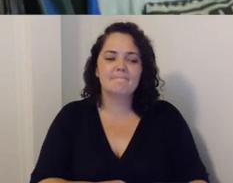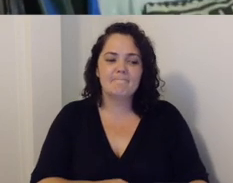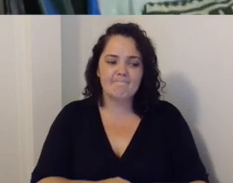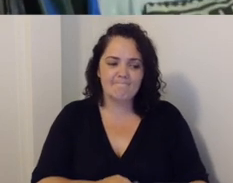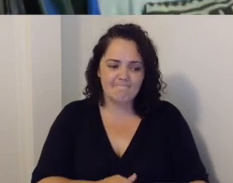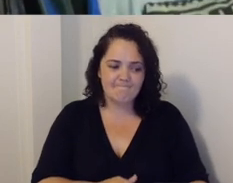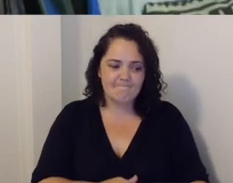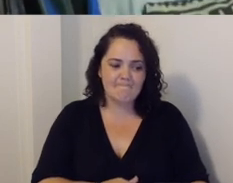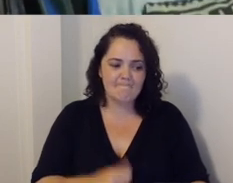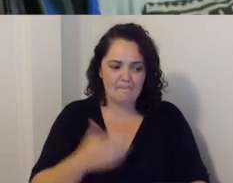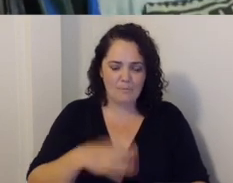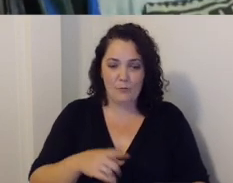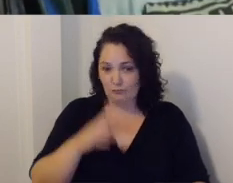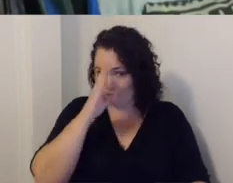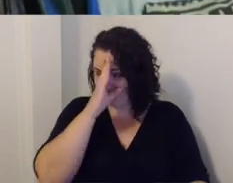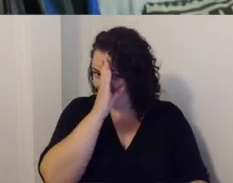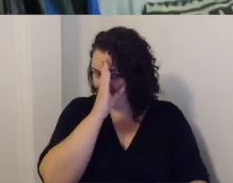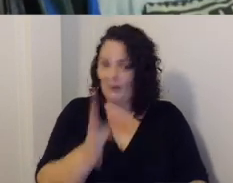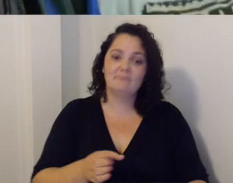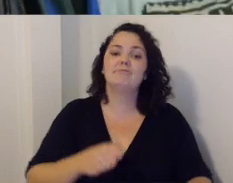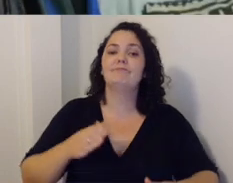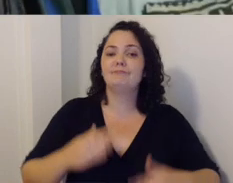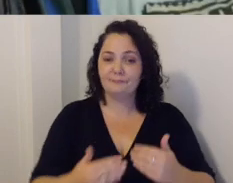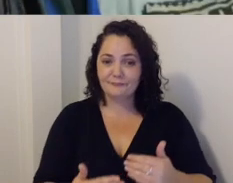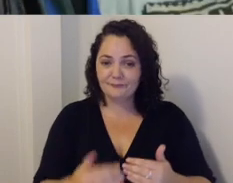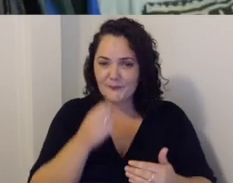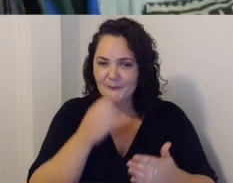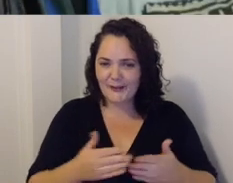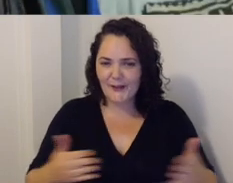two more drawings but we're going to dive right into this one so what we're going to do now that